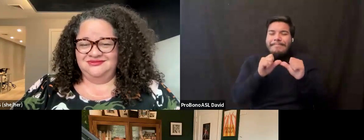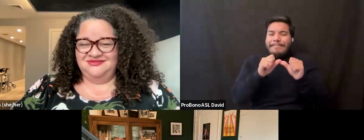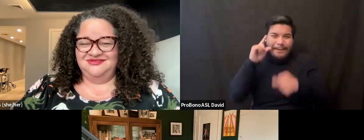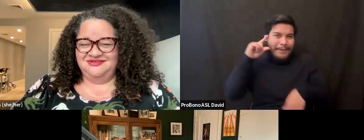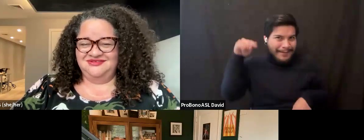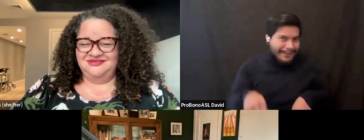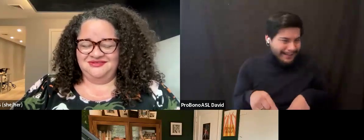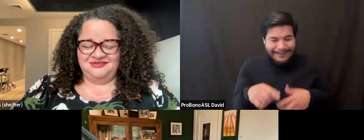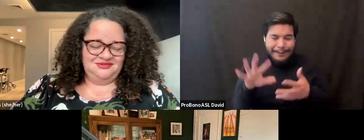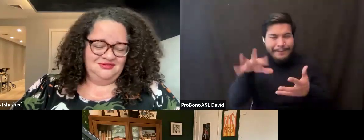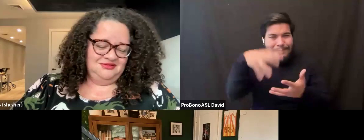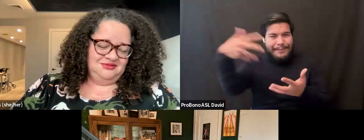This seems like a way I could take one for the team.